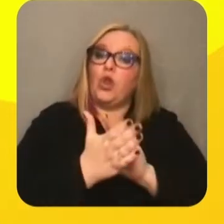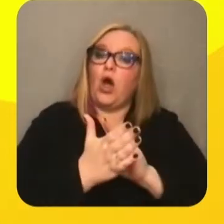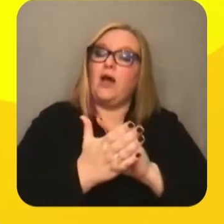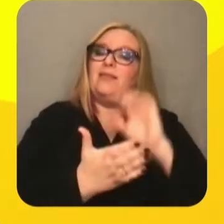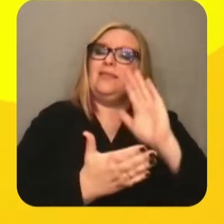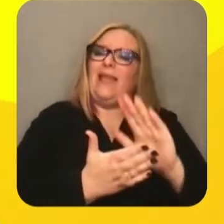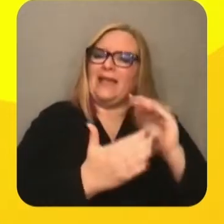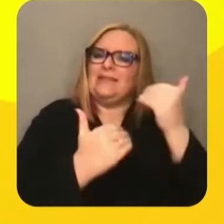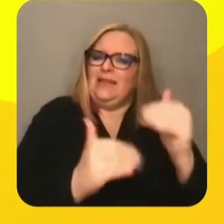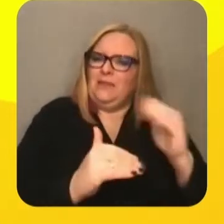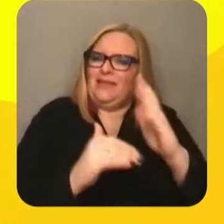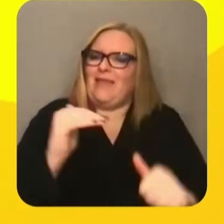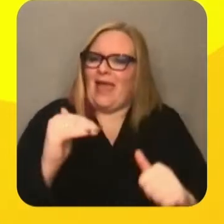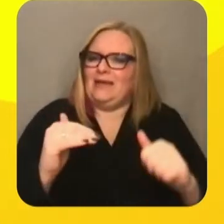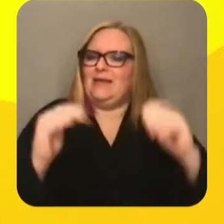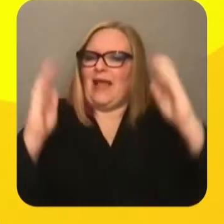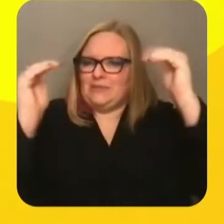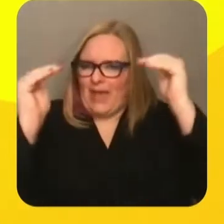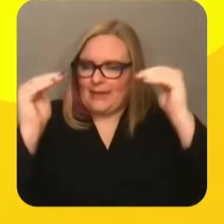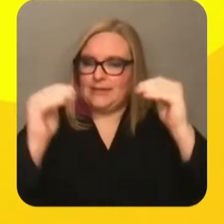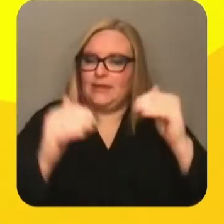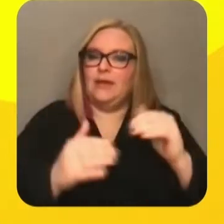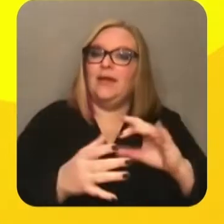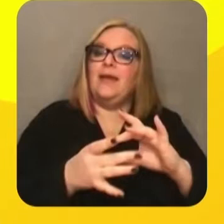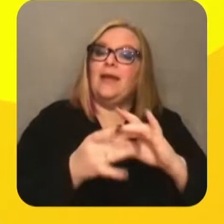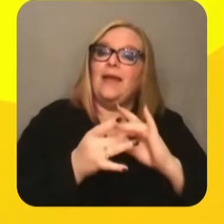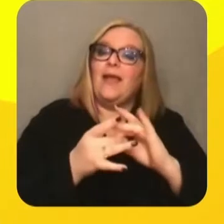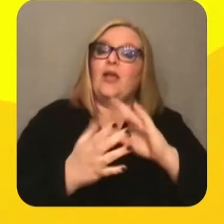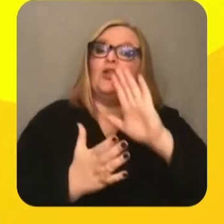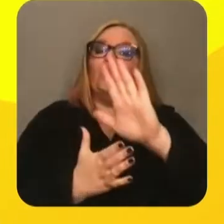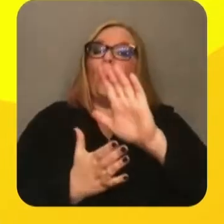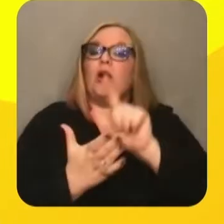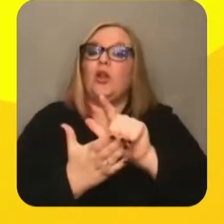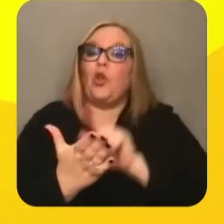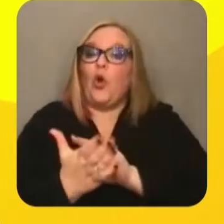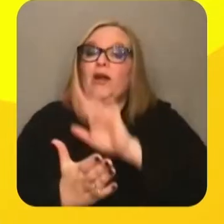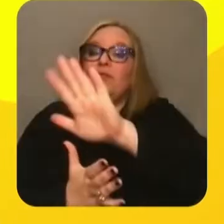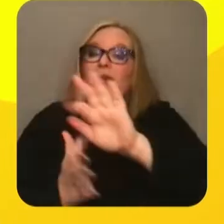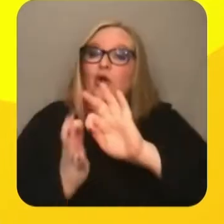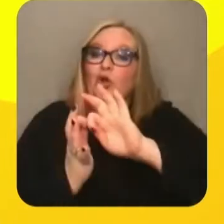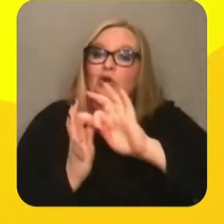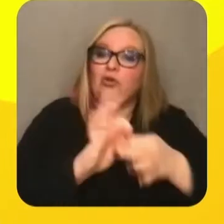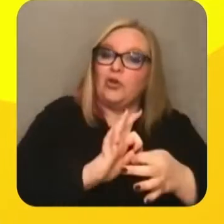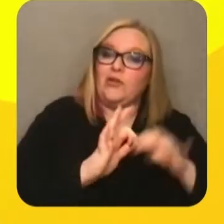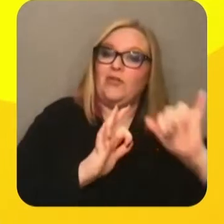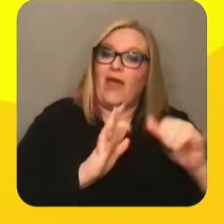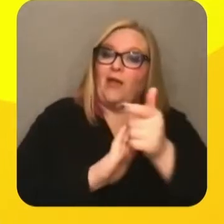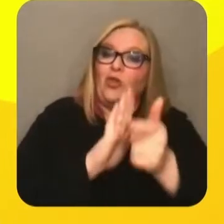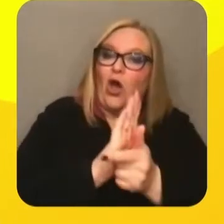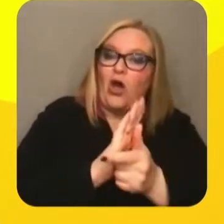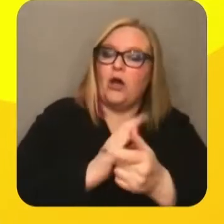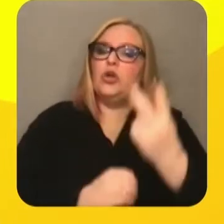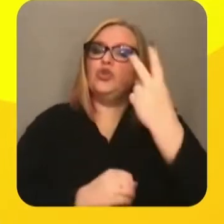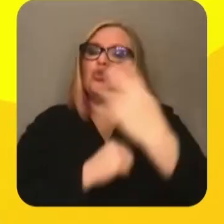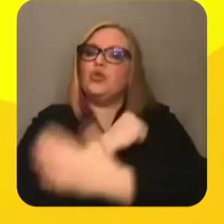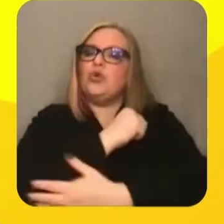It is about how your lawyers interpret those laws. So there are only two countries in the world out of